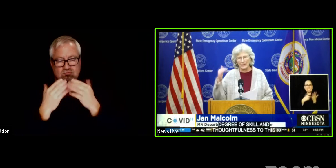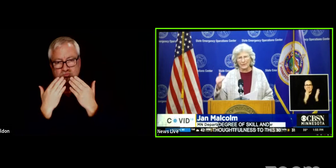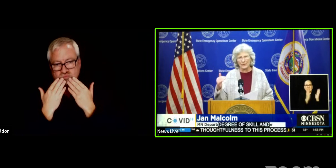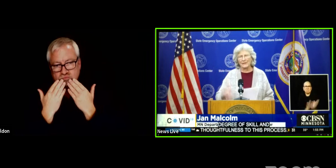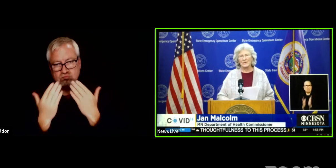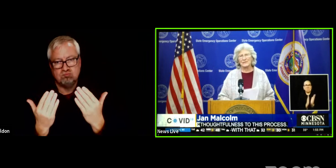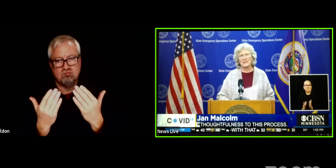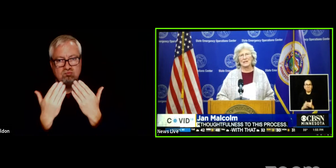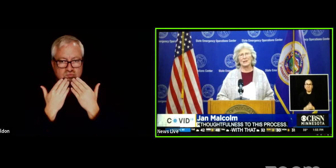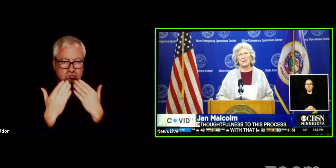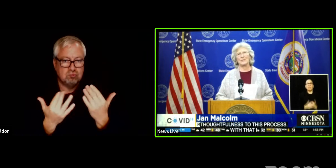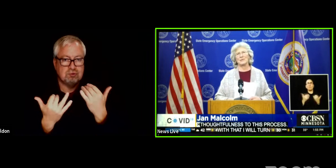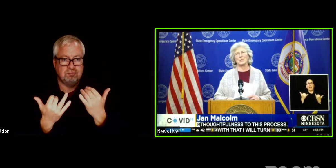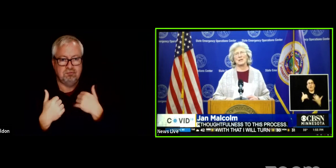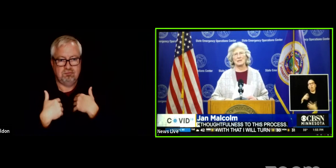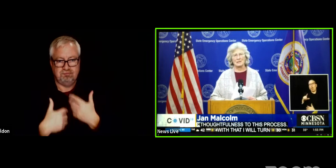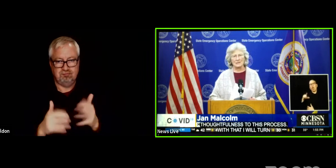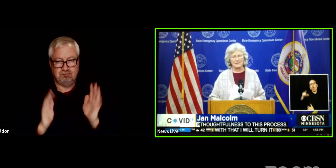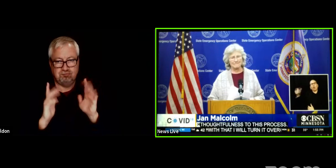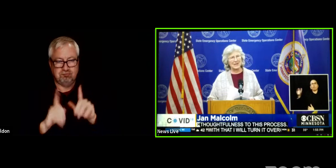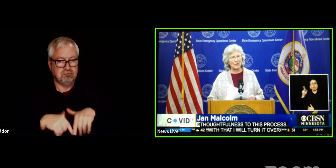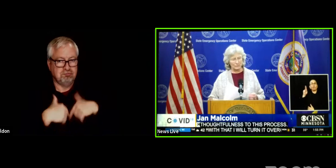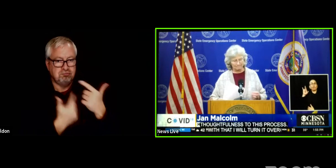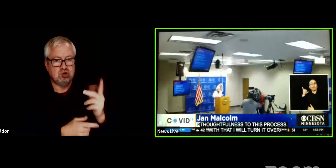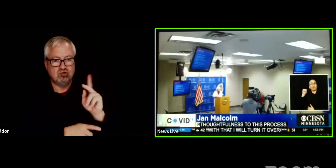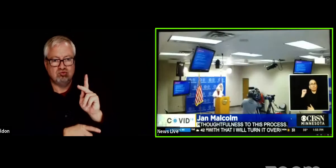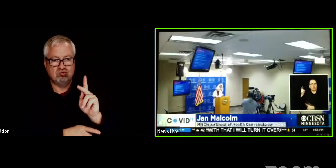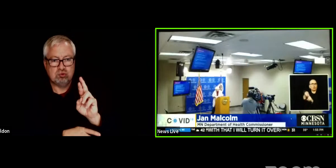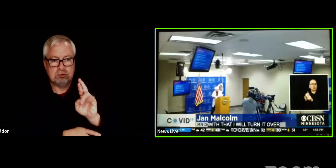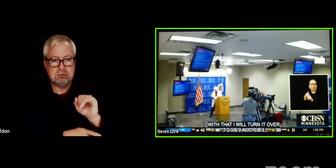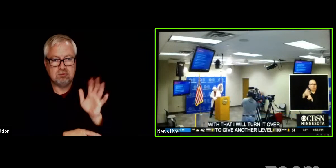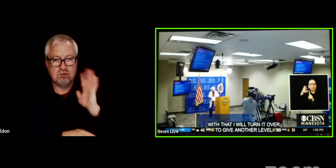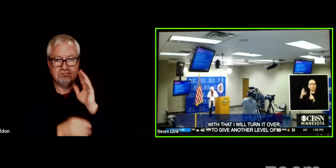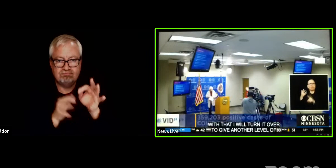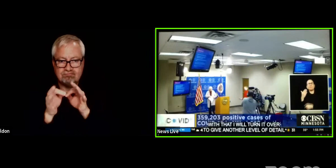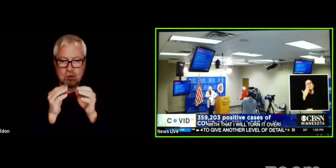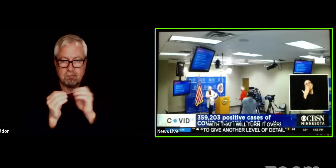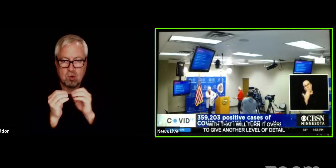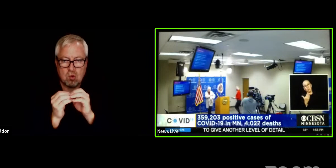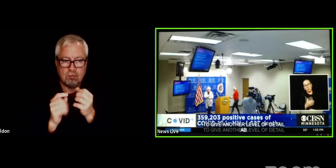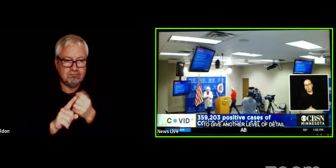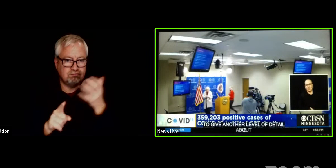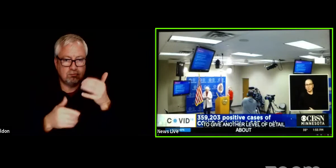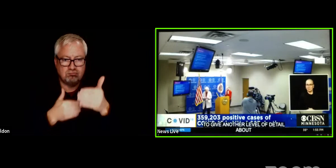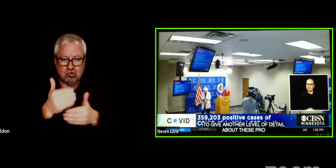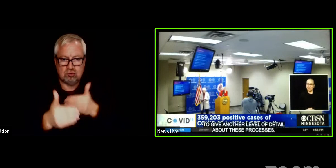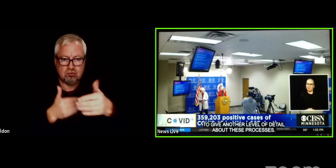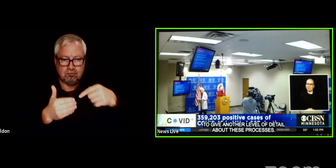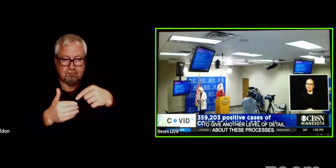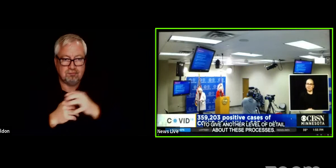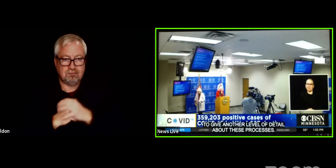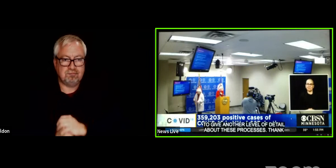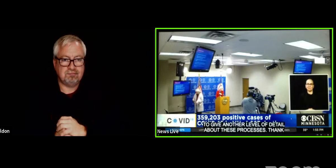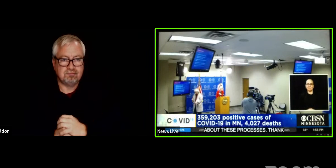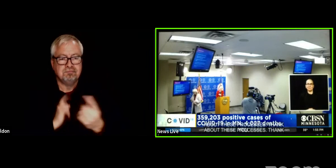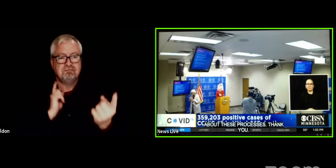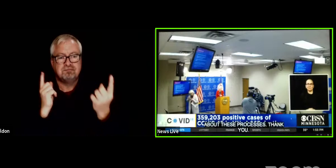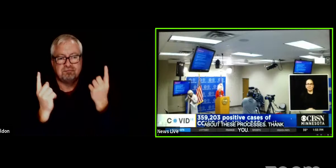ANOTHER LEVEL OF DETAIL ABOUT THESE PROCESSES. THANK YOU.